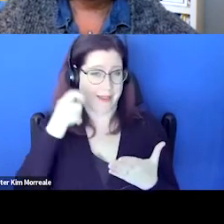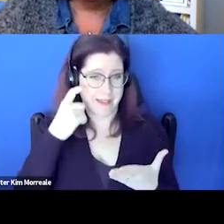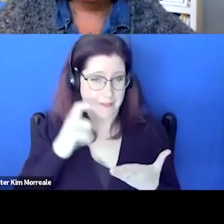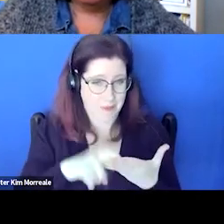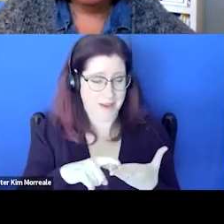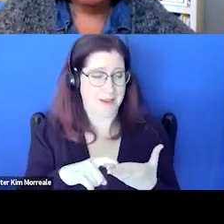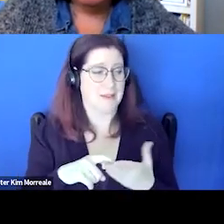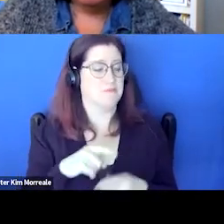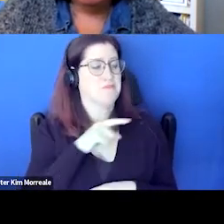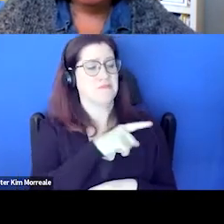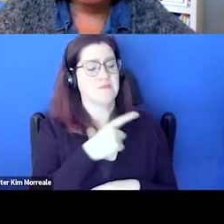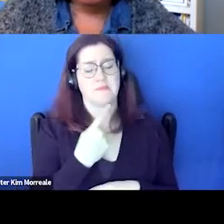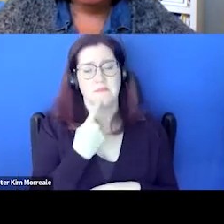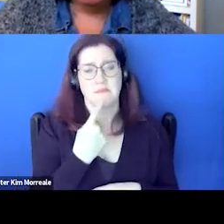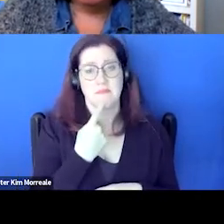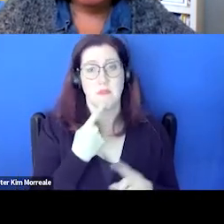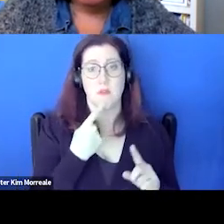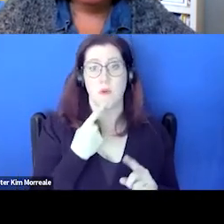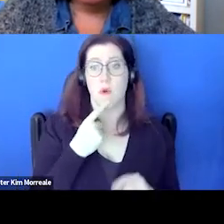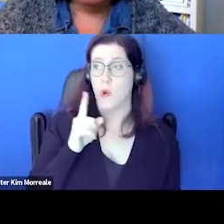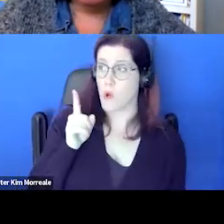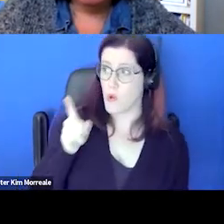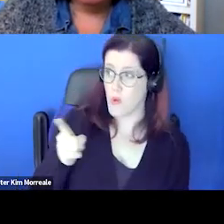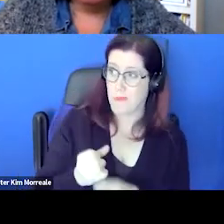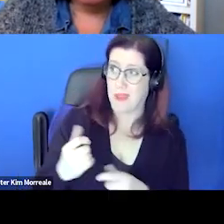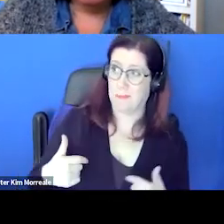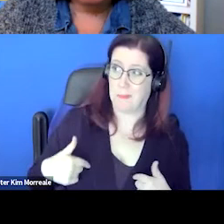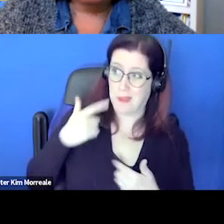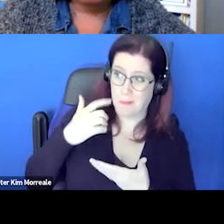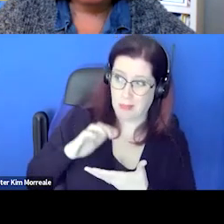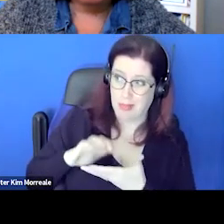"You made me believe that I could be independent